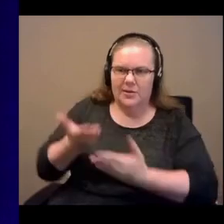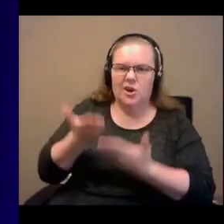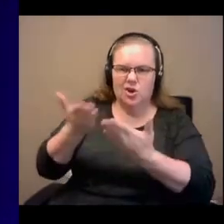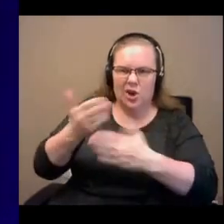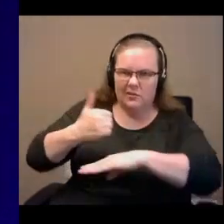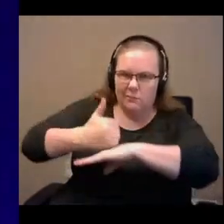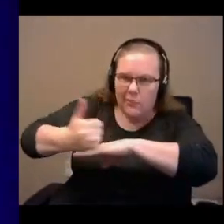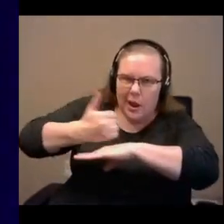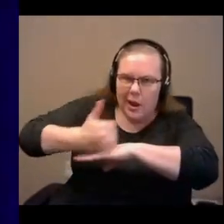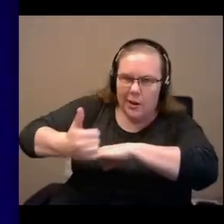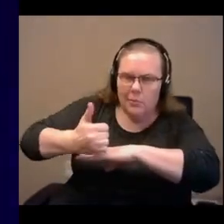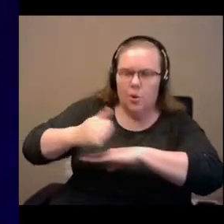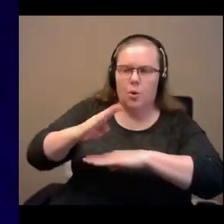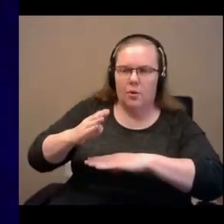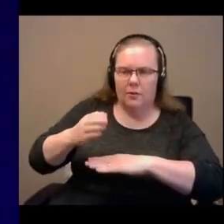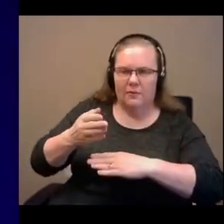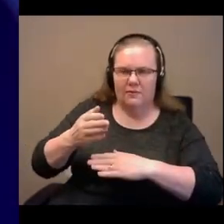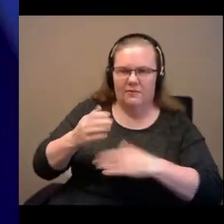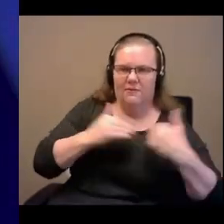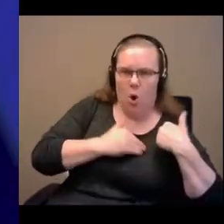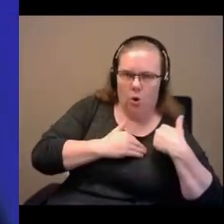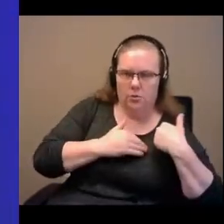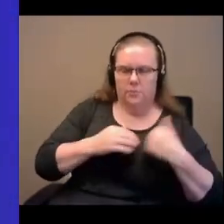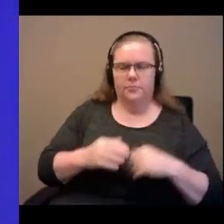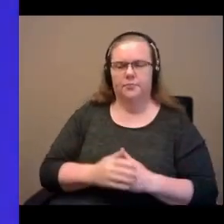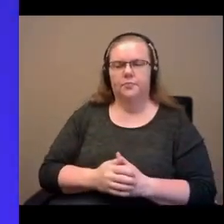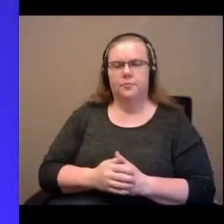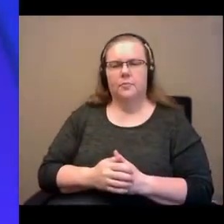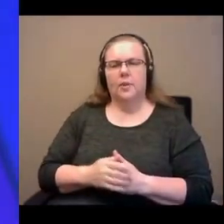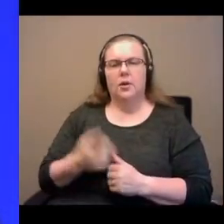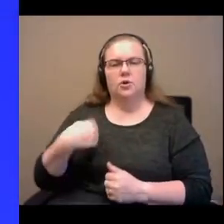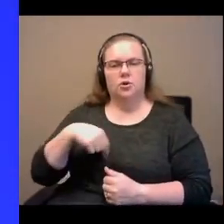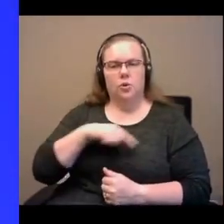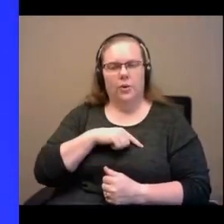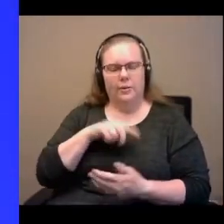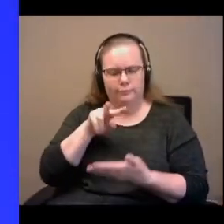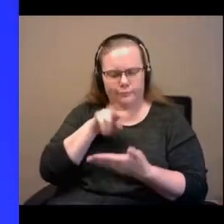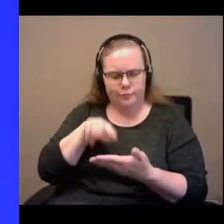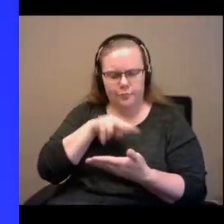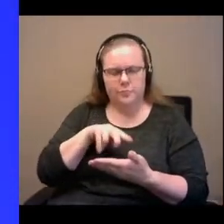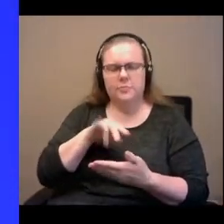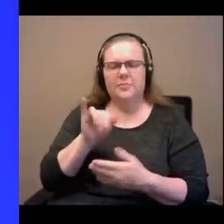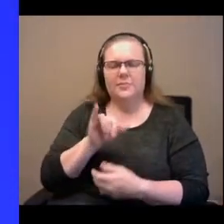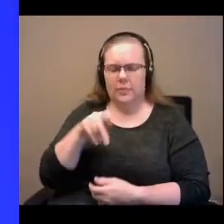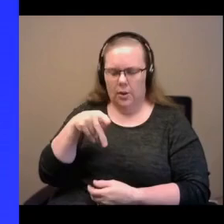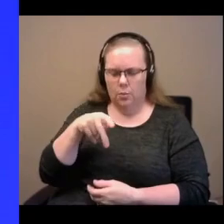of realm of pronouns, right? We did some research looking at words like I and we, and things along